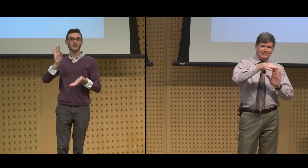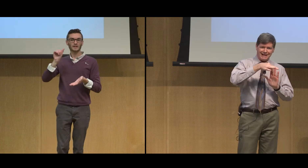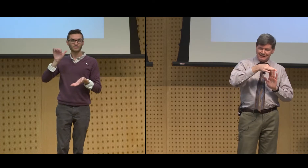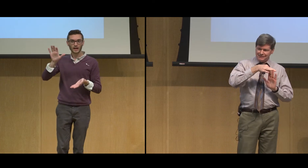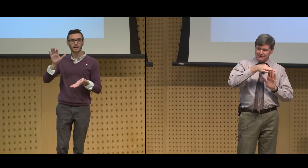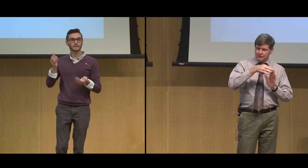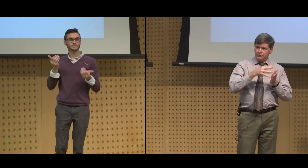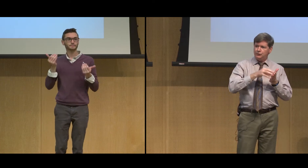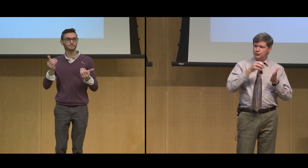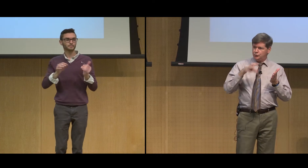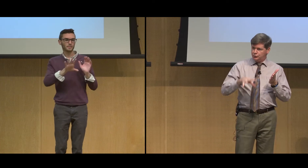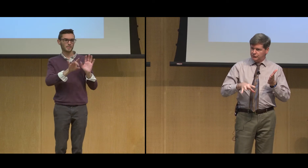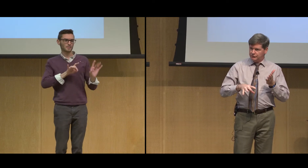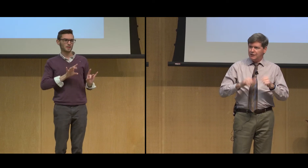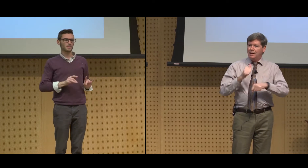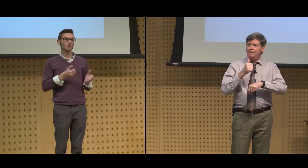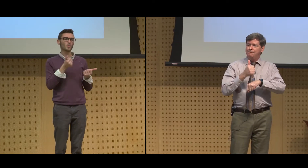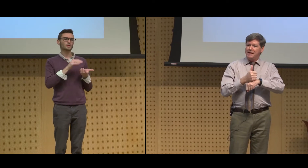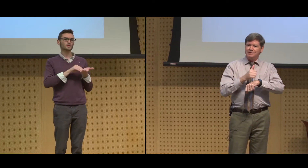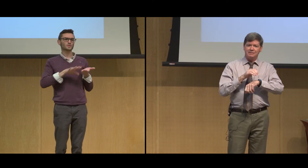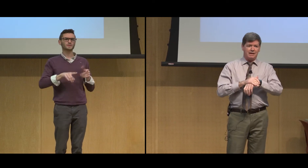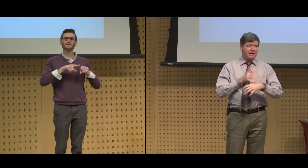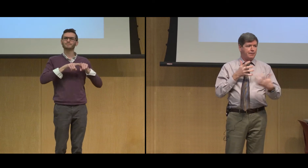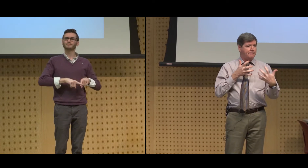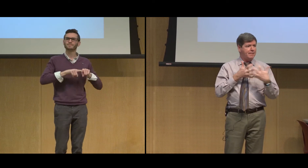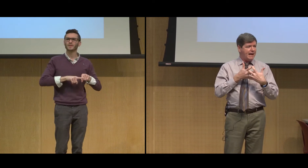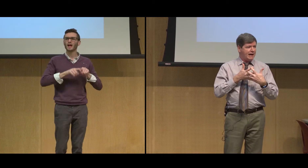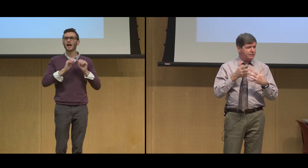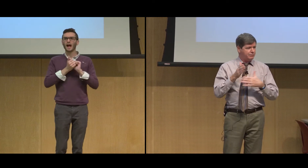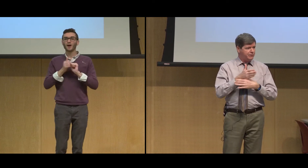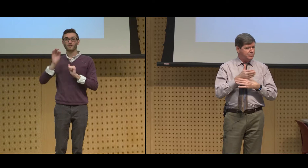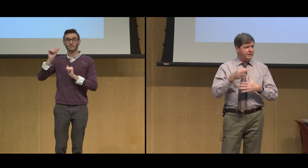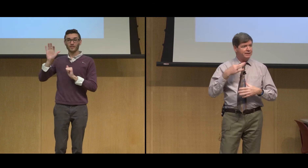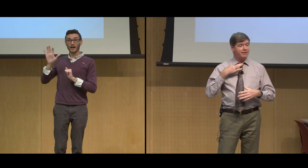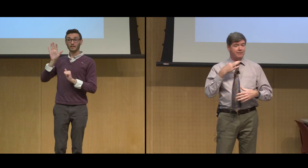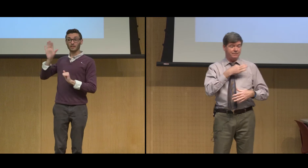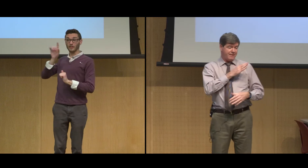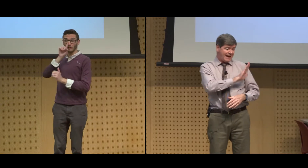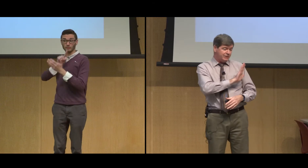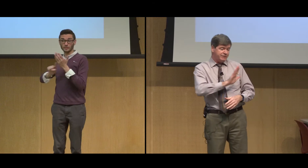the faculty will select students based on a match